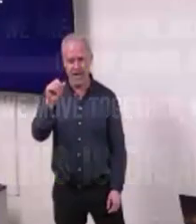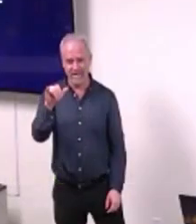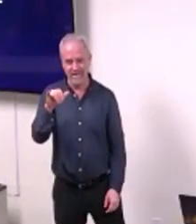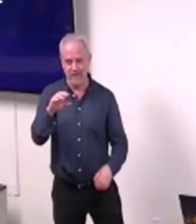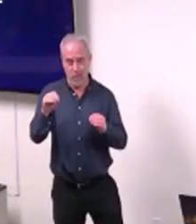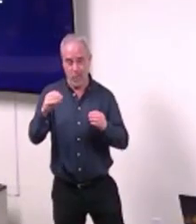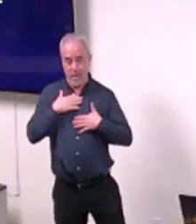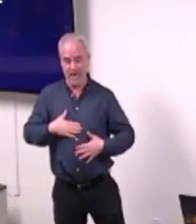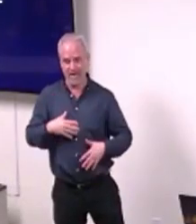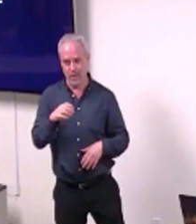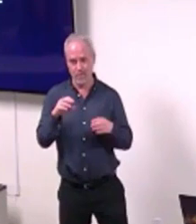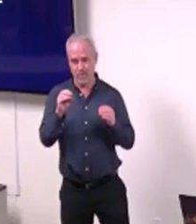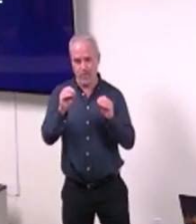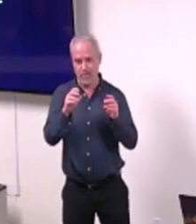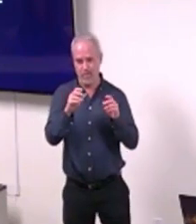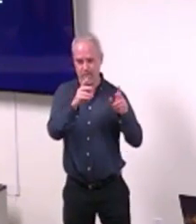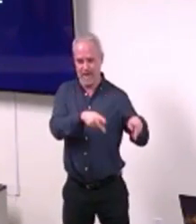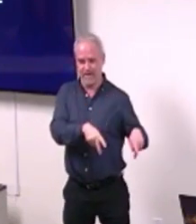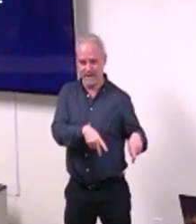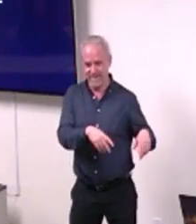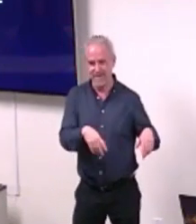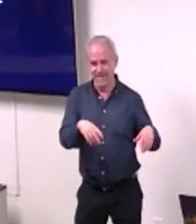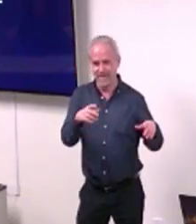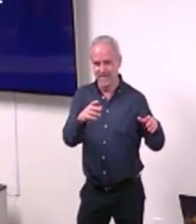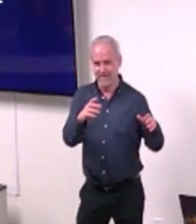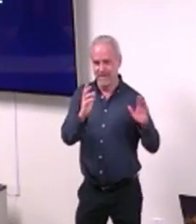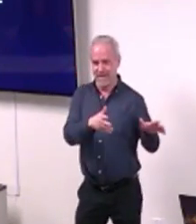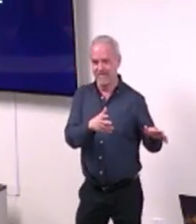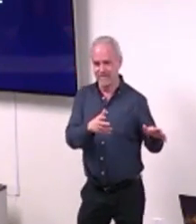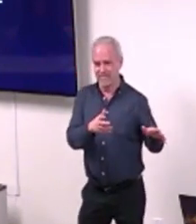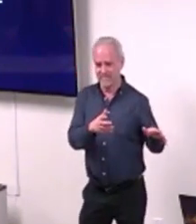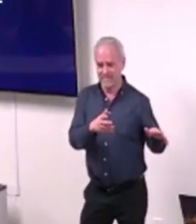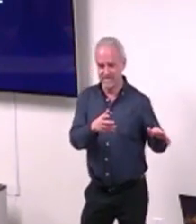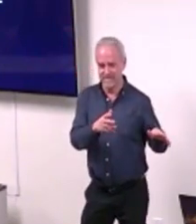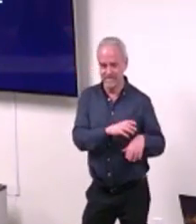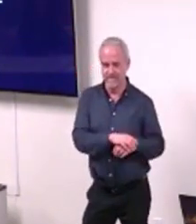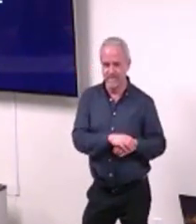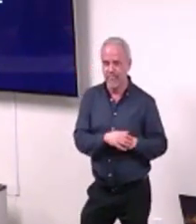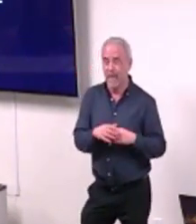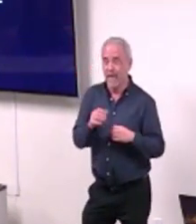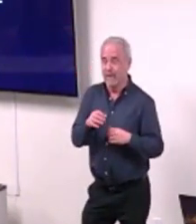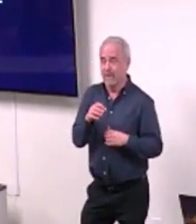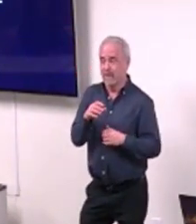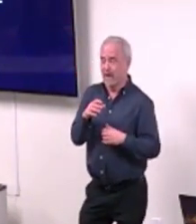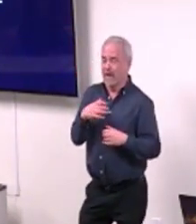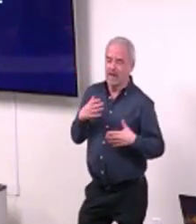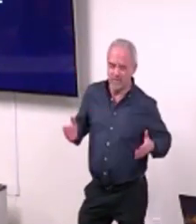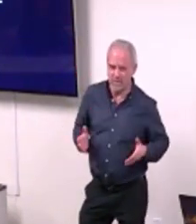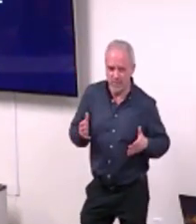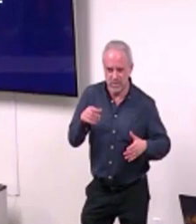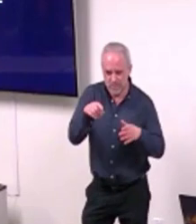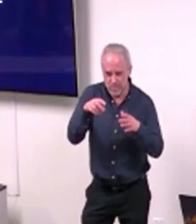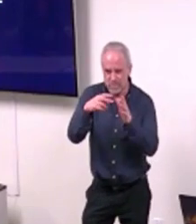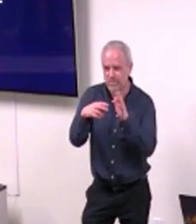So if you're not familiar with disability justice. I encourage you all to take a look at a lot of the folks doing work around that.